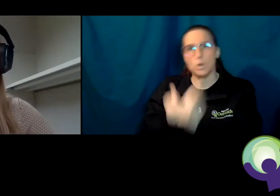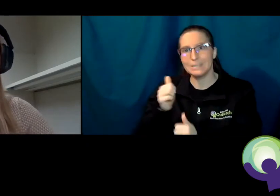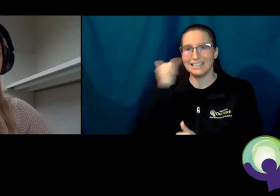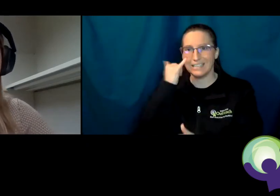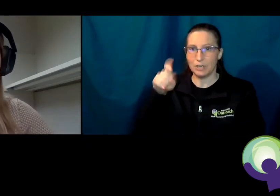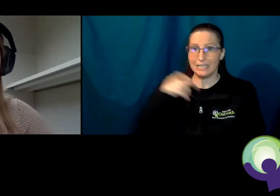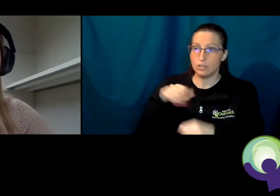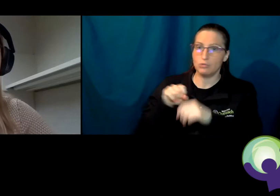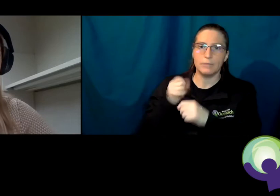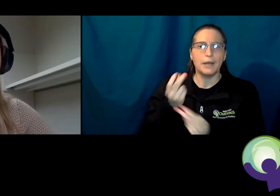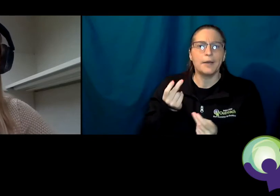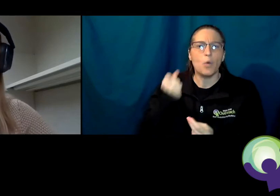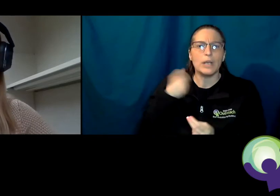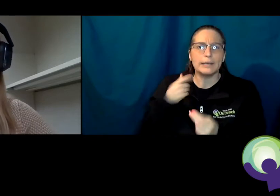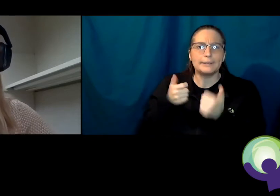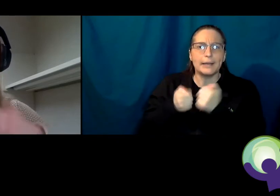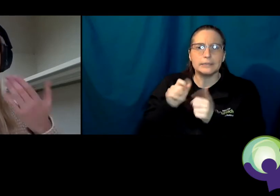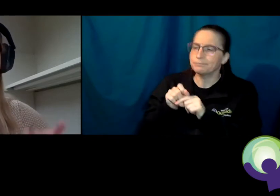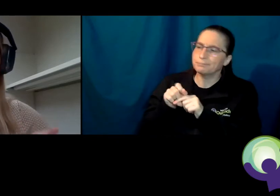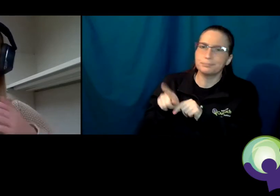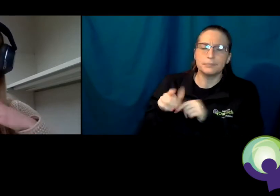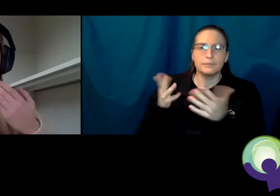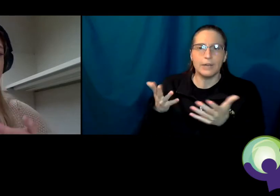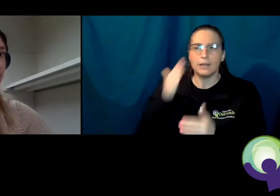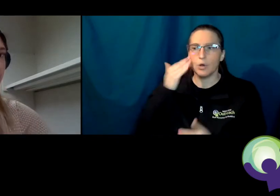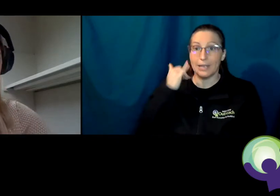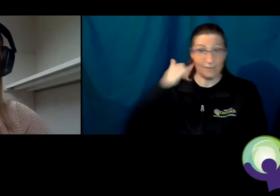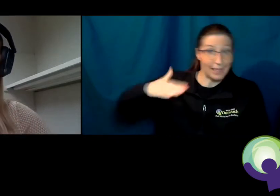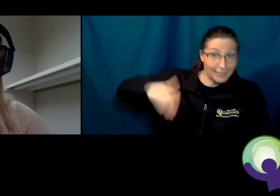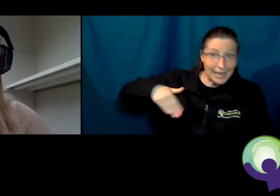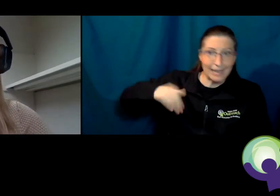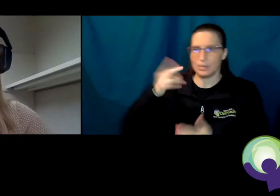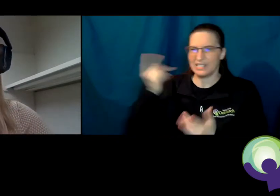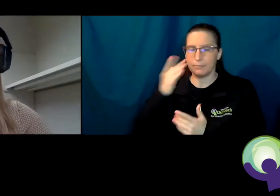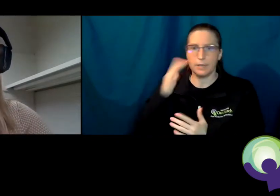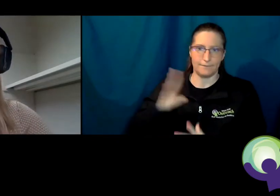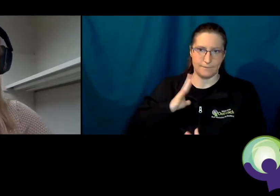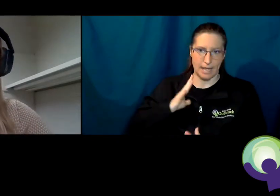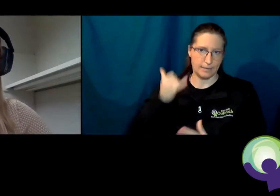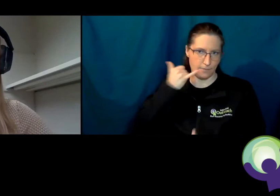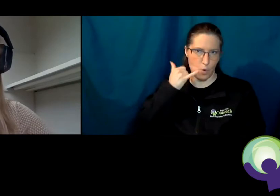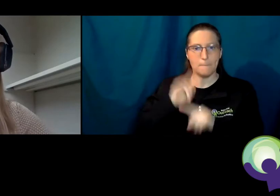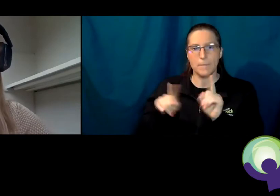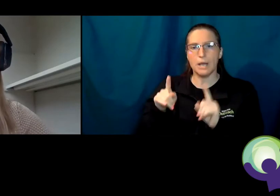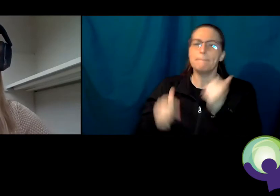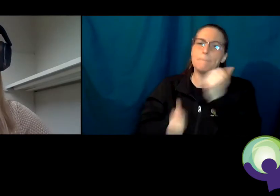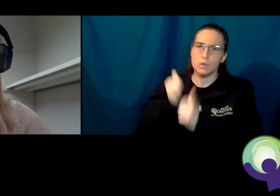a quick text if you're running late or anything, phones are fine but for the most part we ask that